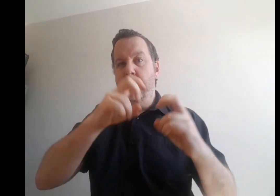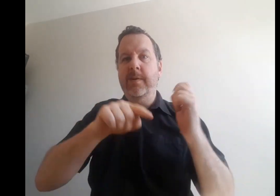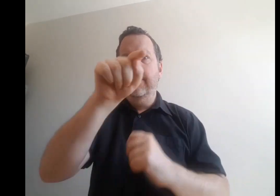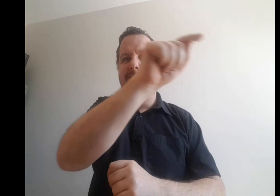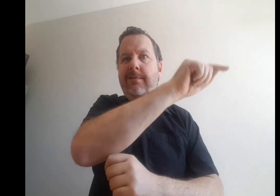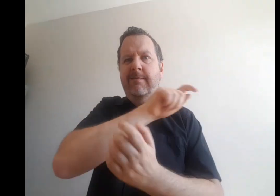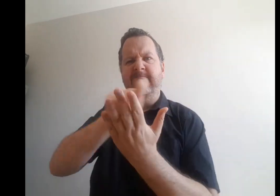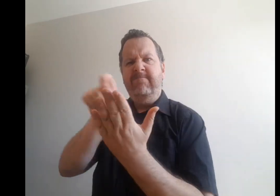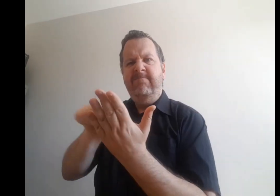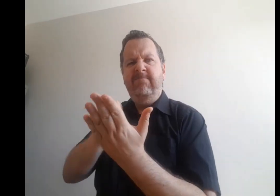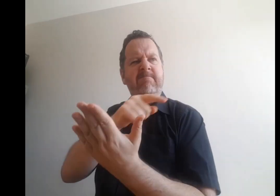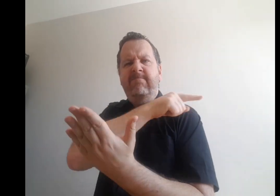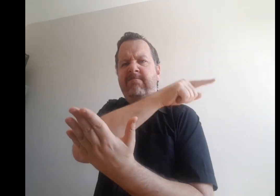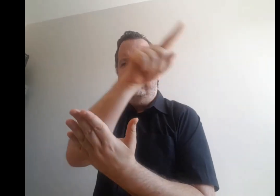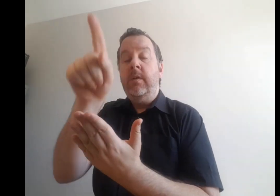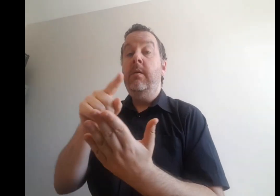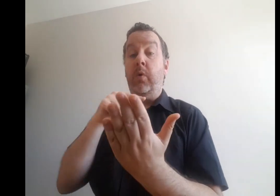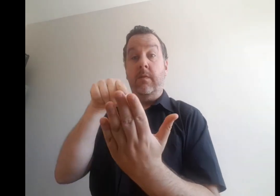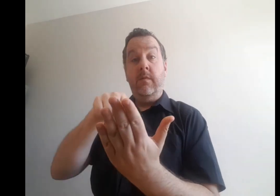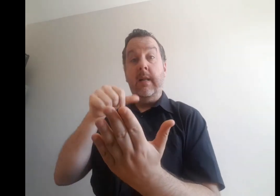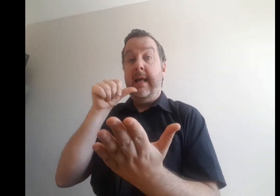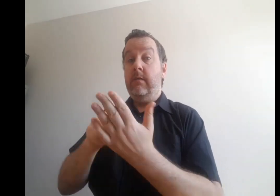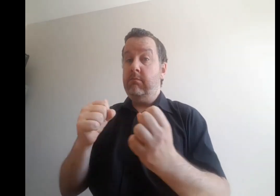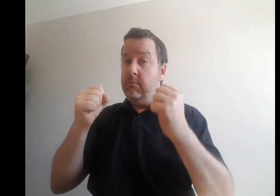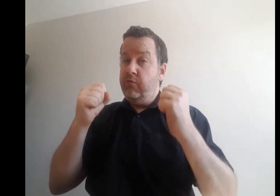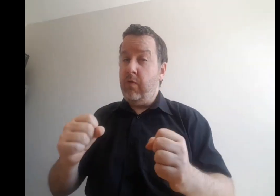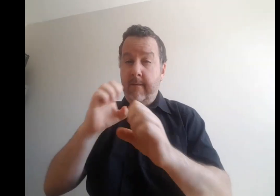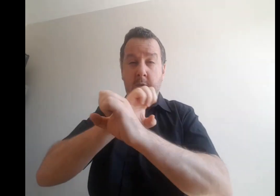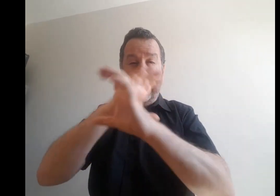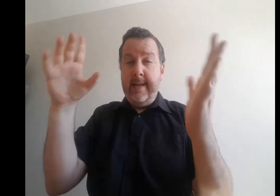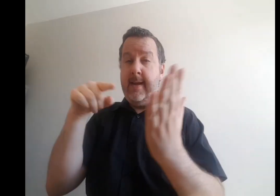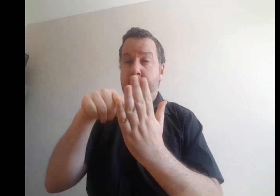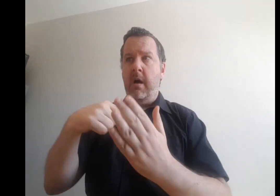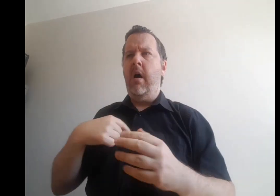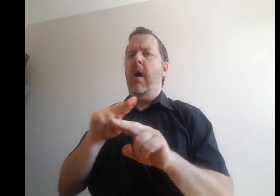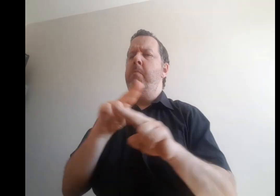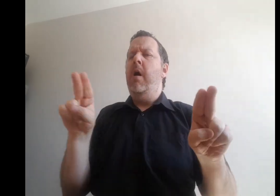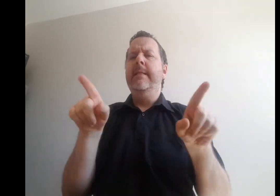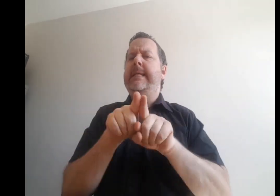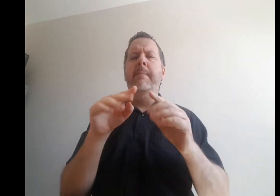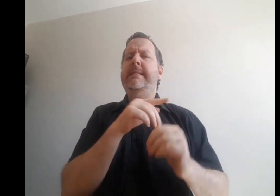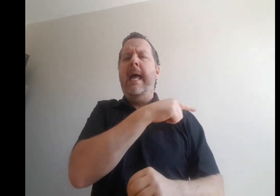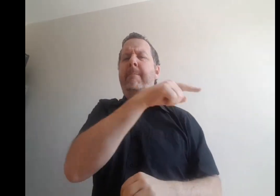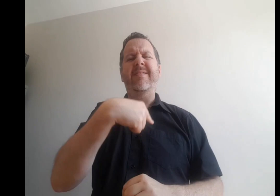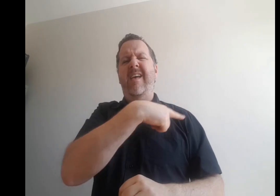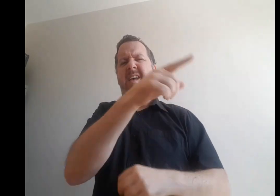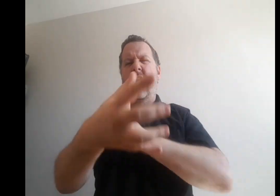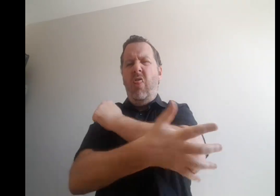but she was very clear in her letters that she wasn't on the same level as them; that they were just 'tramps'.